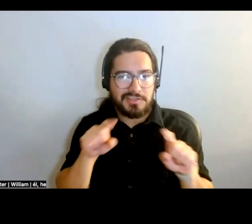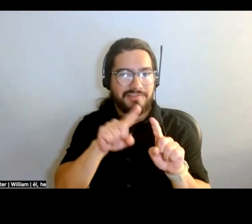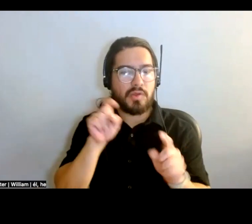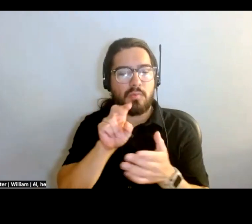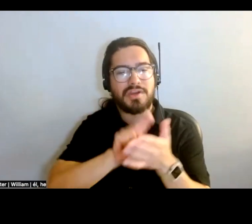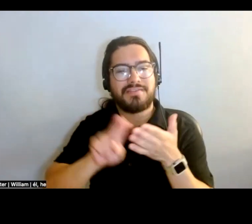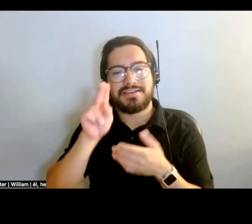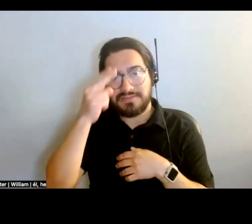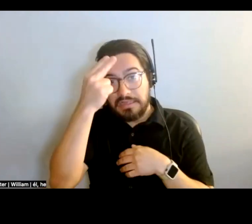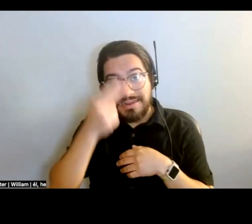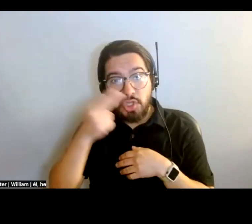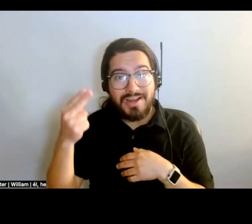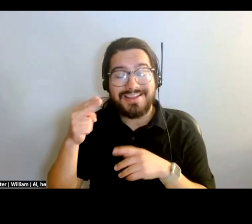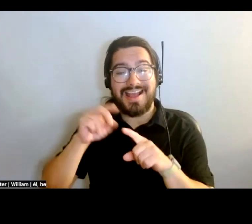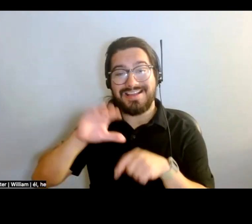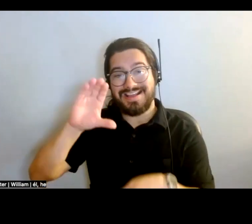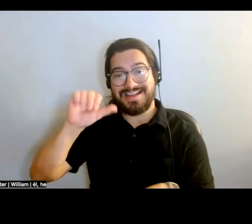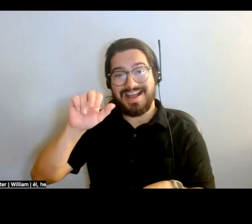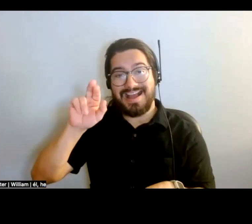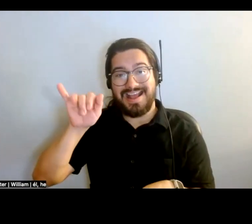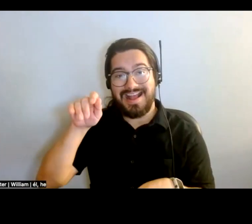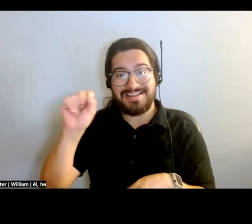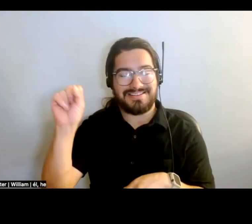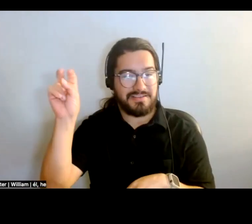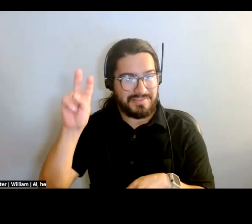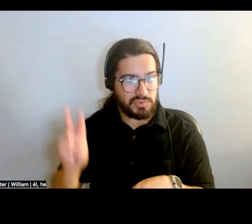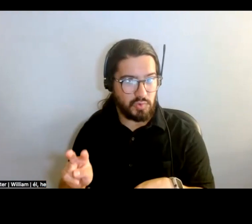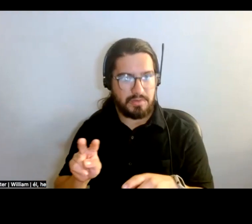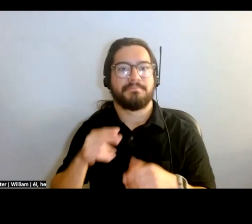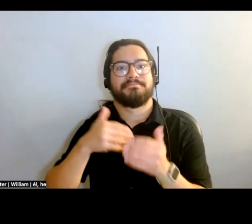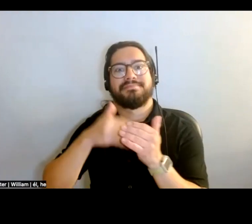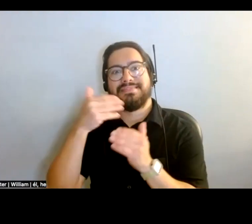She is currently pursuing her master’s degree in literature at the University of Chile.